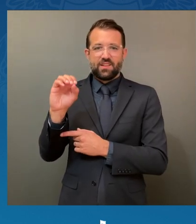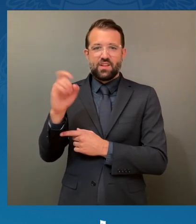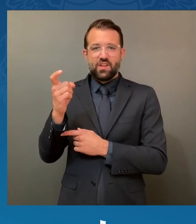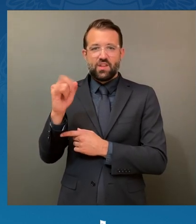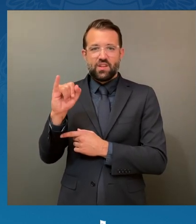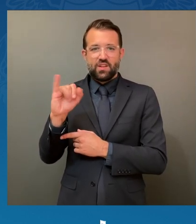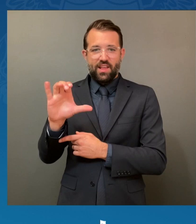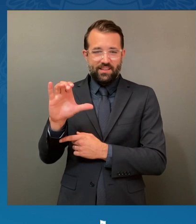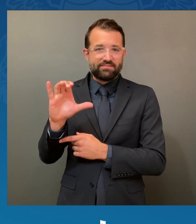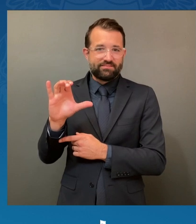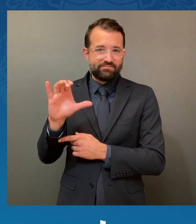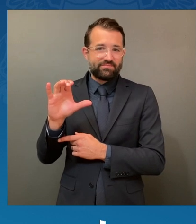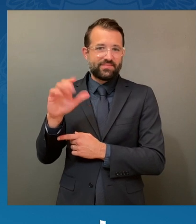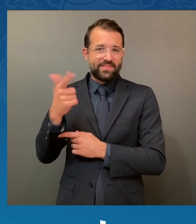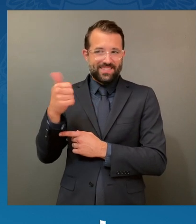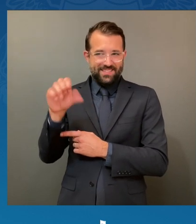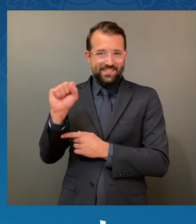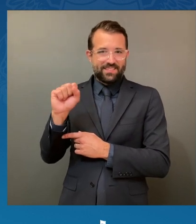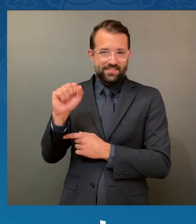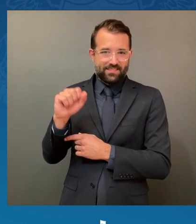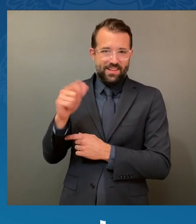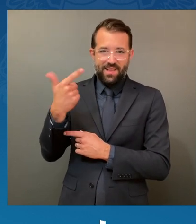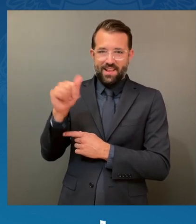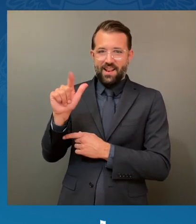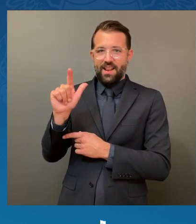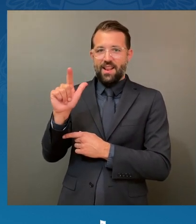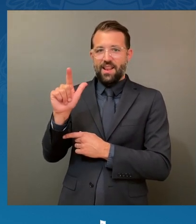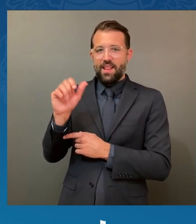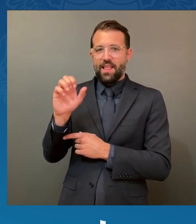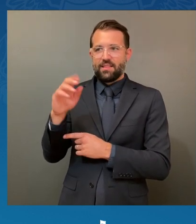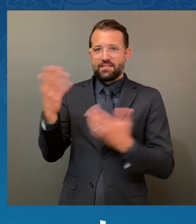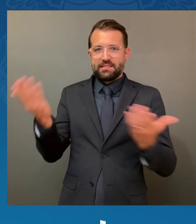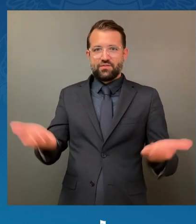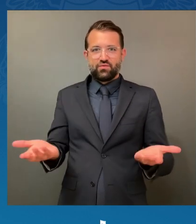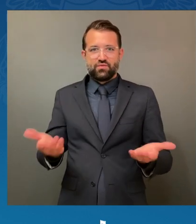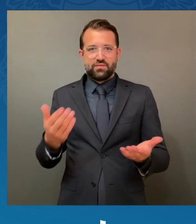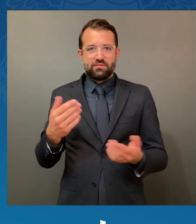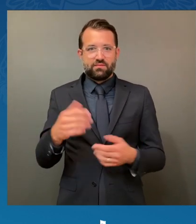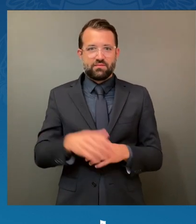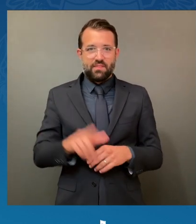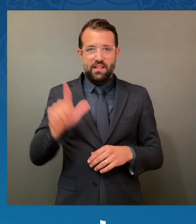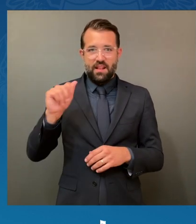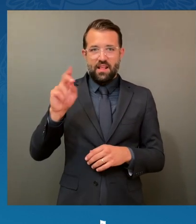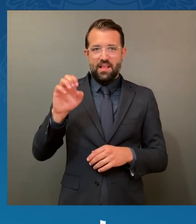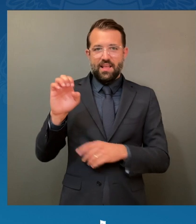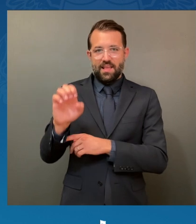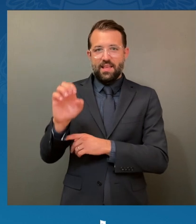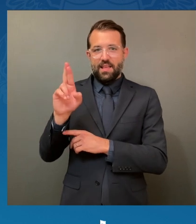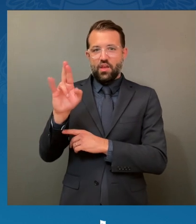Your generation knows the threat of the climate crisis because you have lived it.